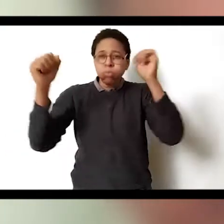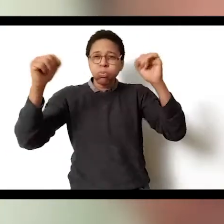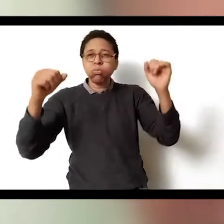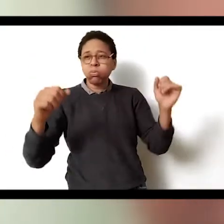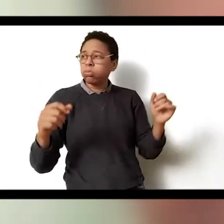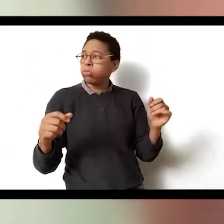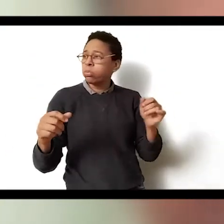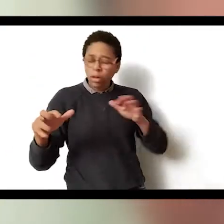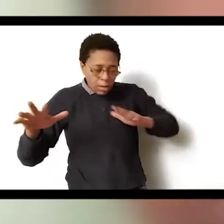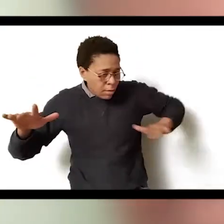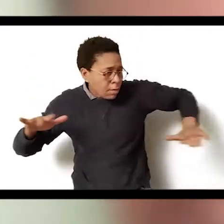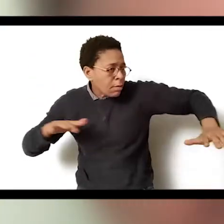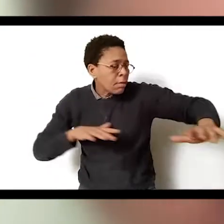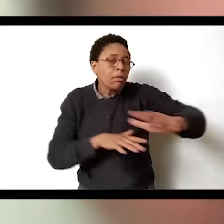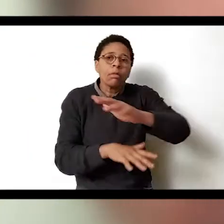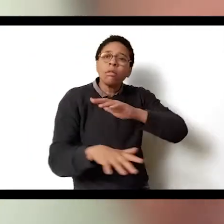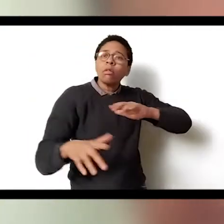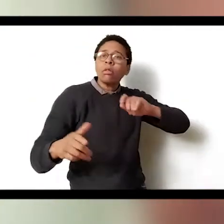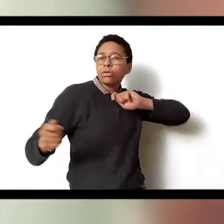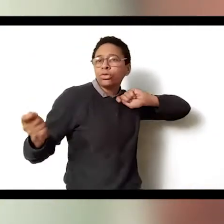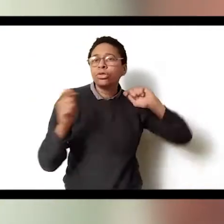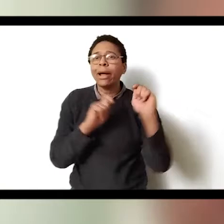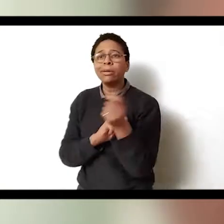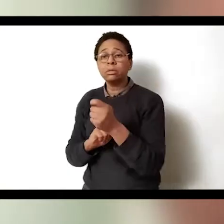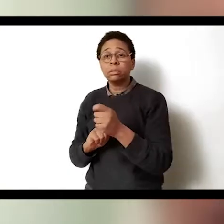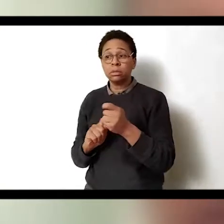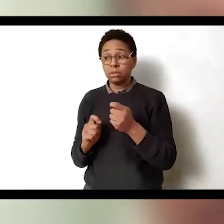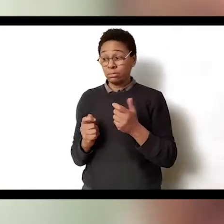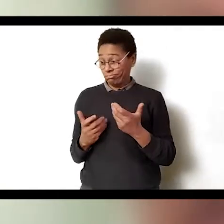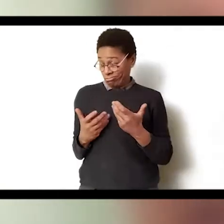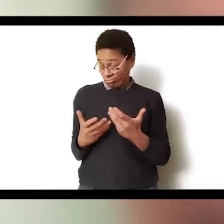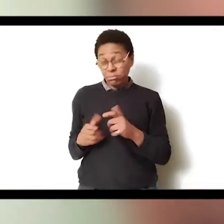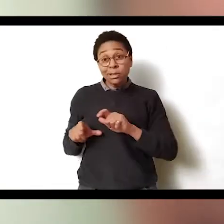Our lives imploded and the universe changed for us